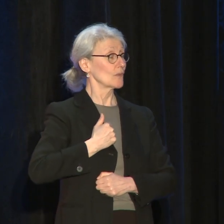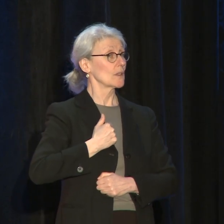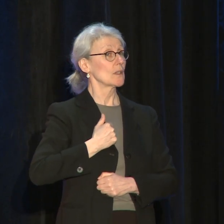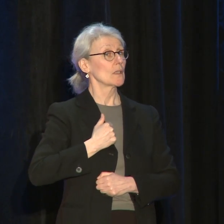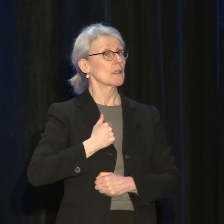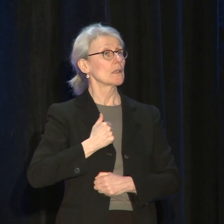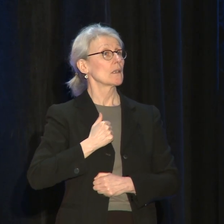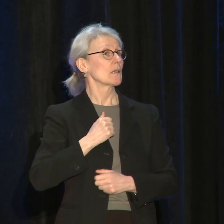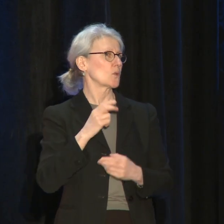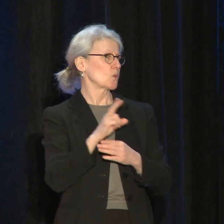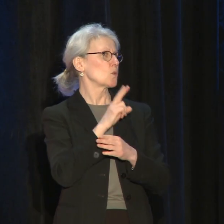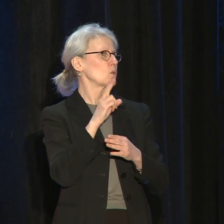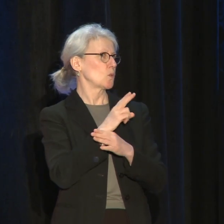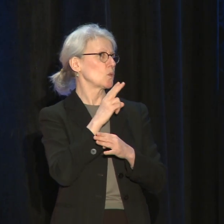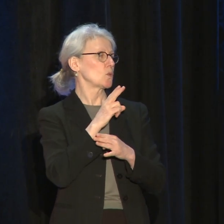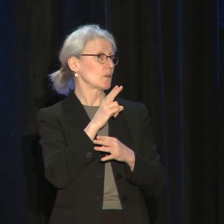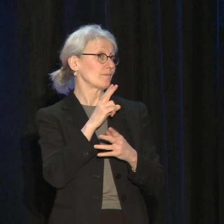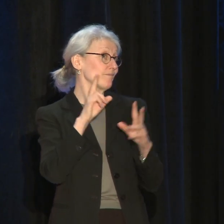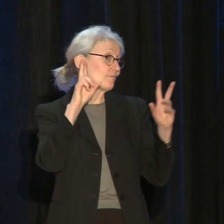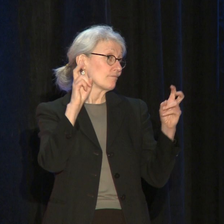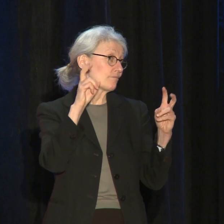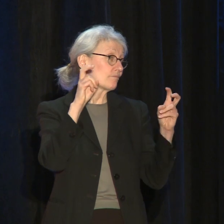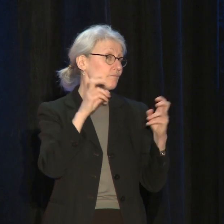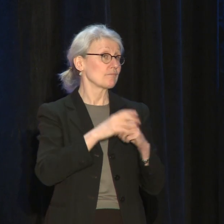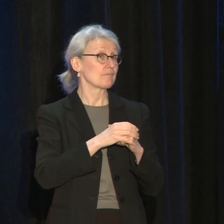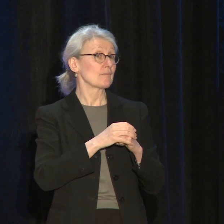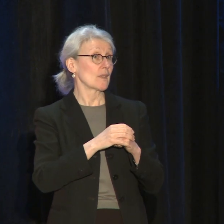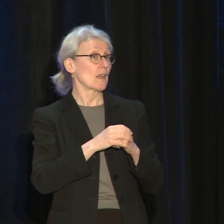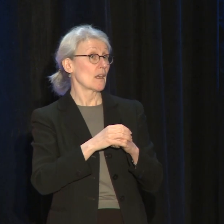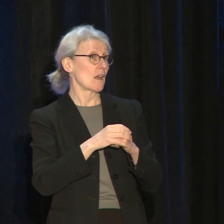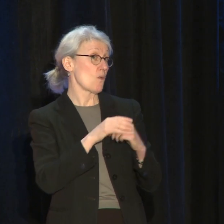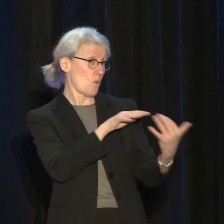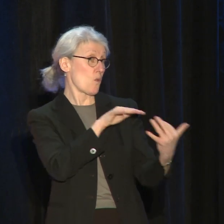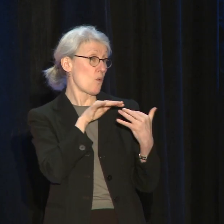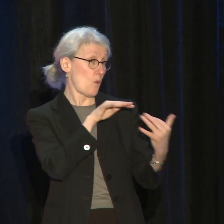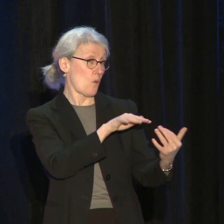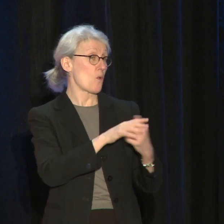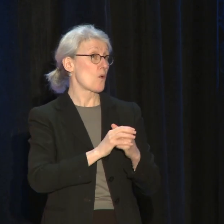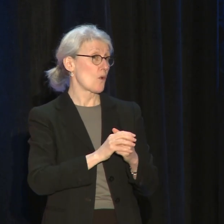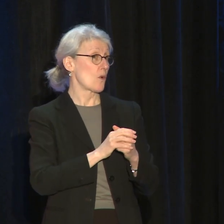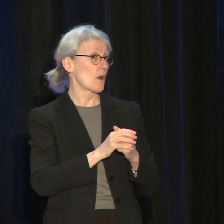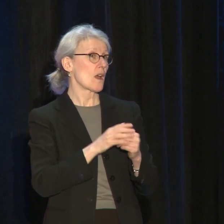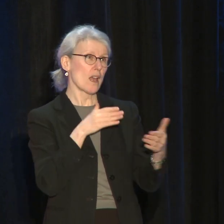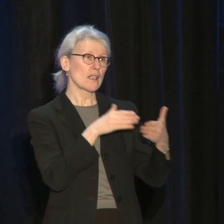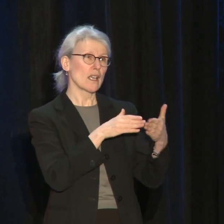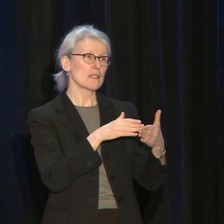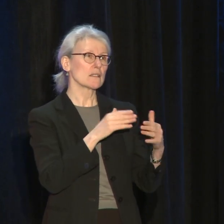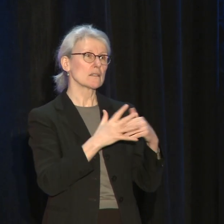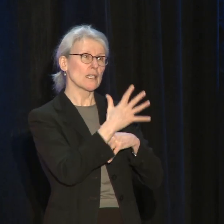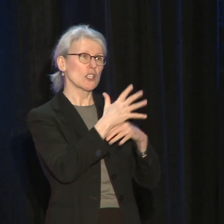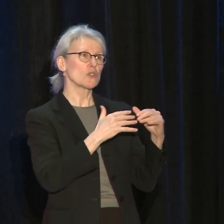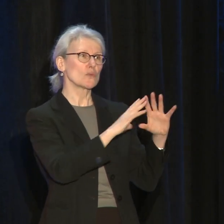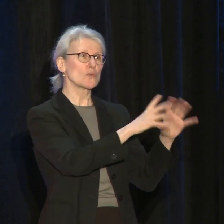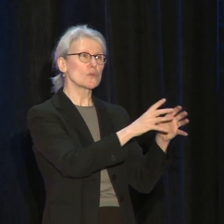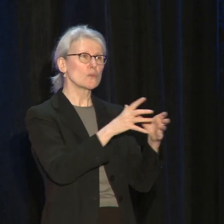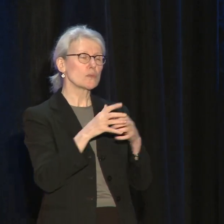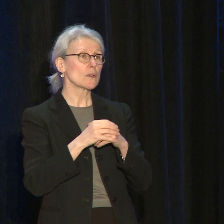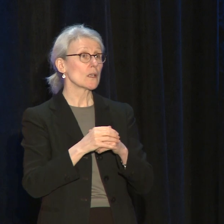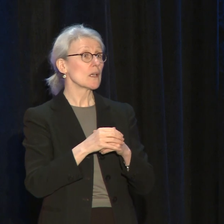a weapon of war against Native tribes. The use of child removal the origins of child removal